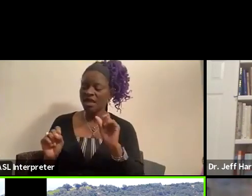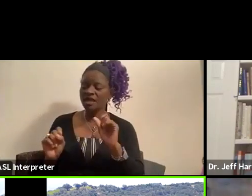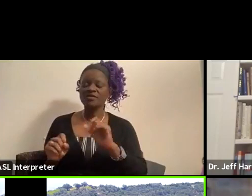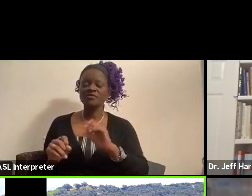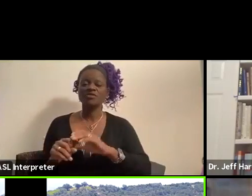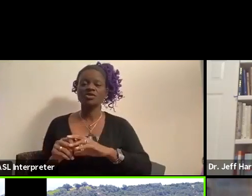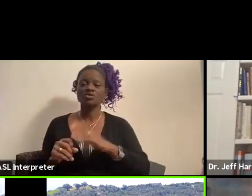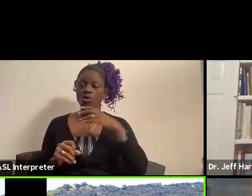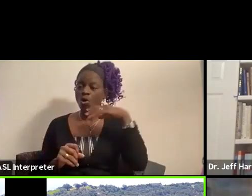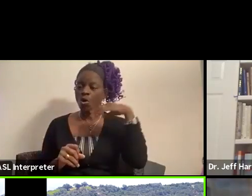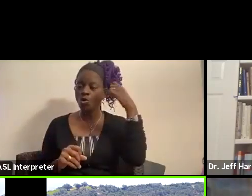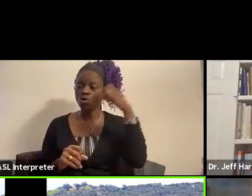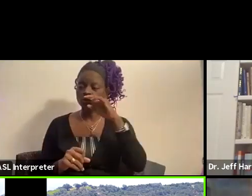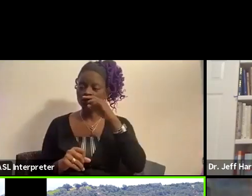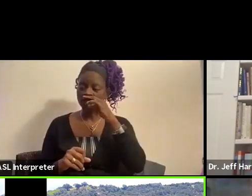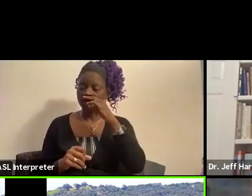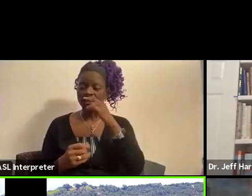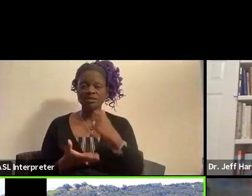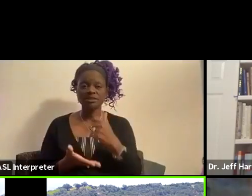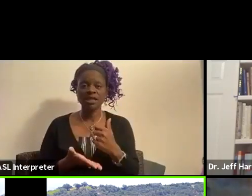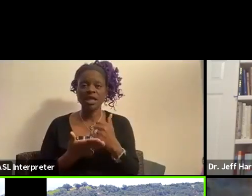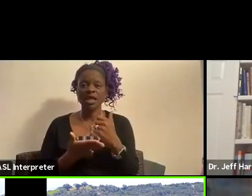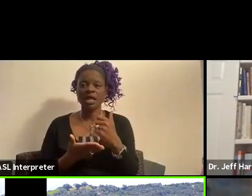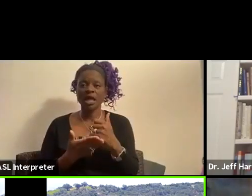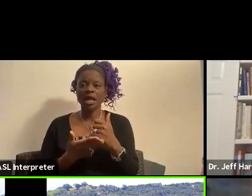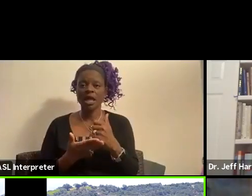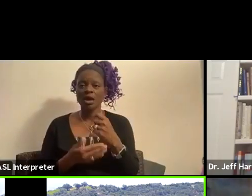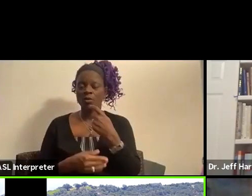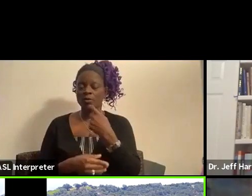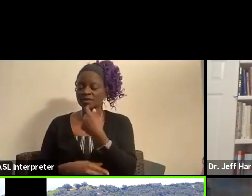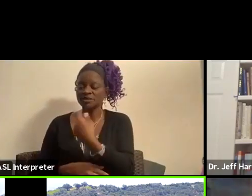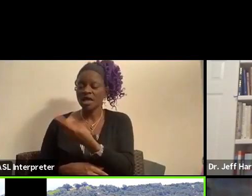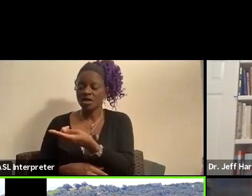I guess the question is, is there evidence that the older students